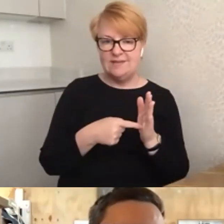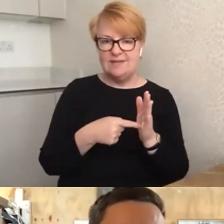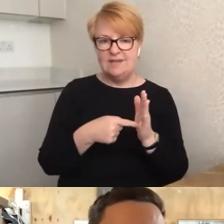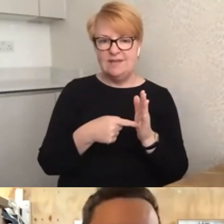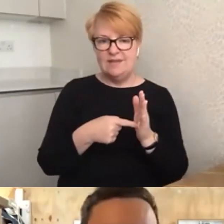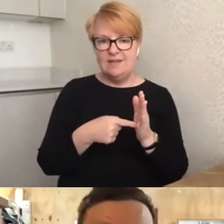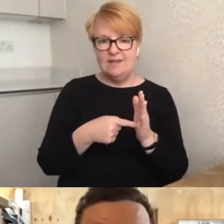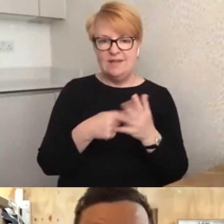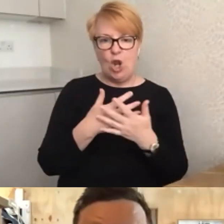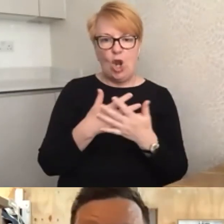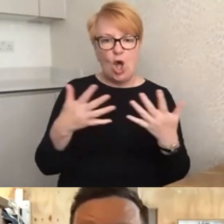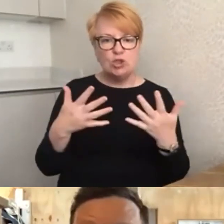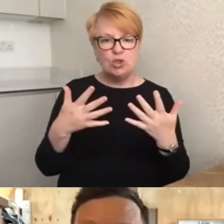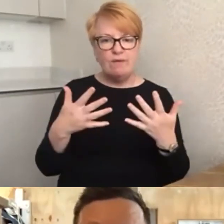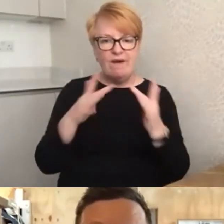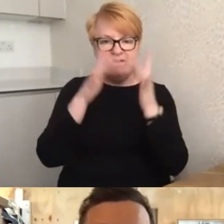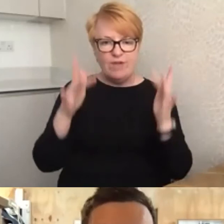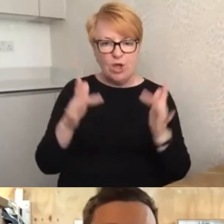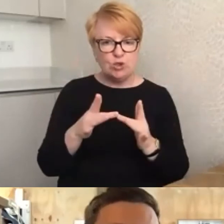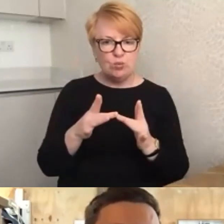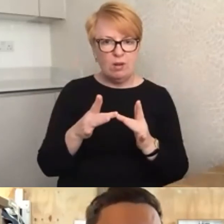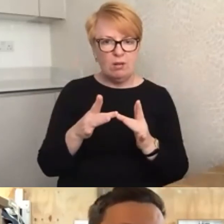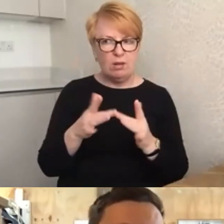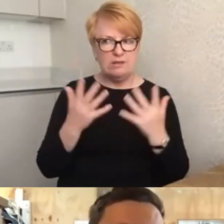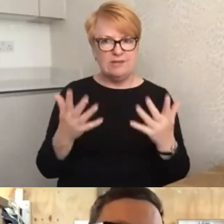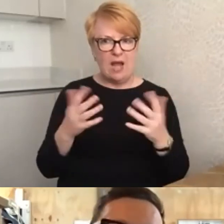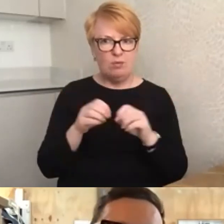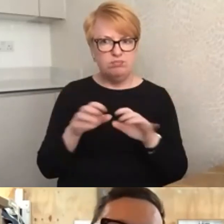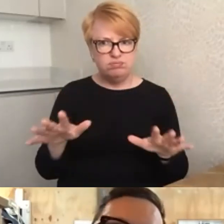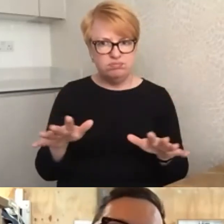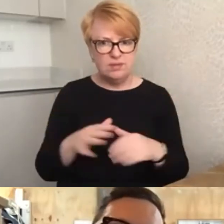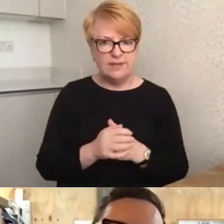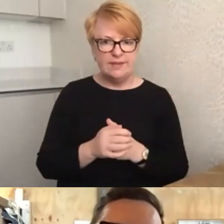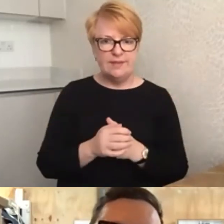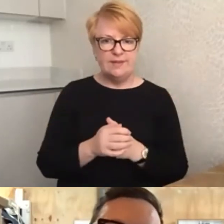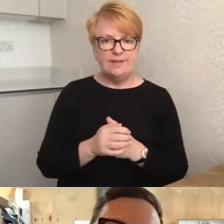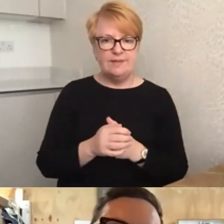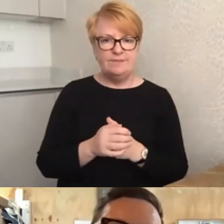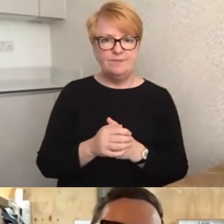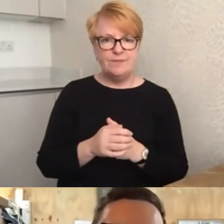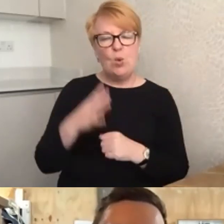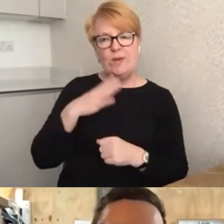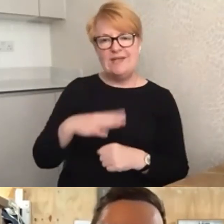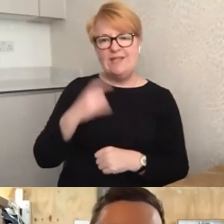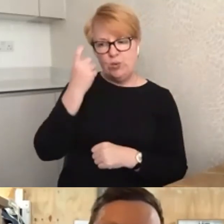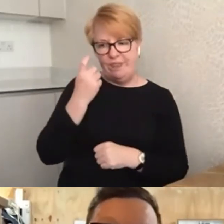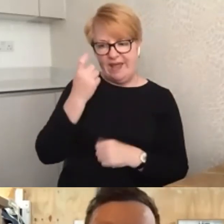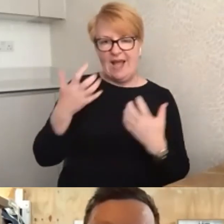…There is yeah, and I think there is a need to rethink how organisations are organised